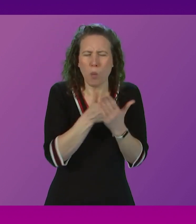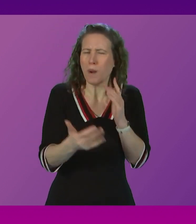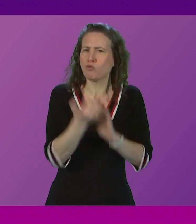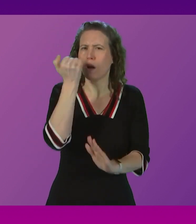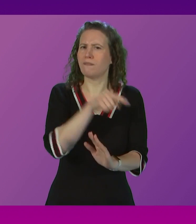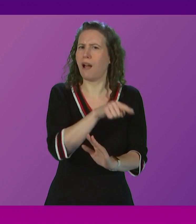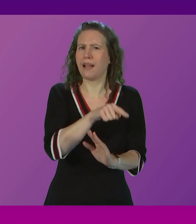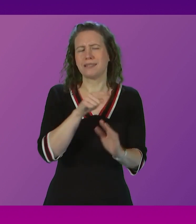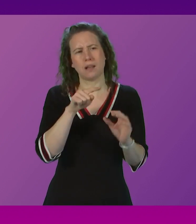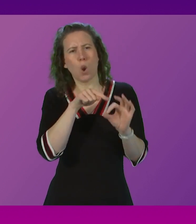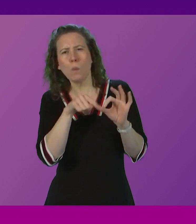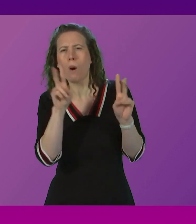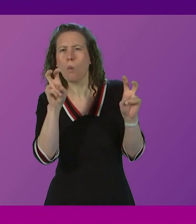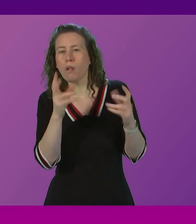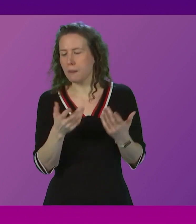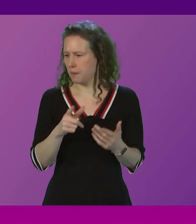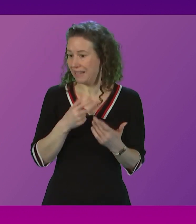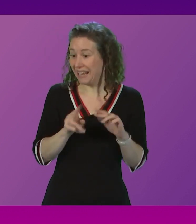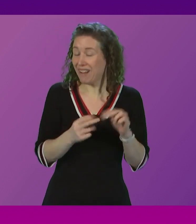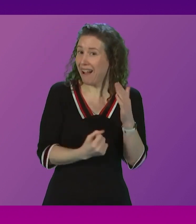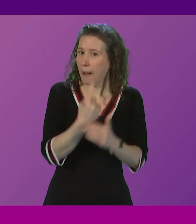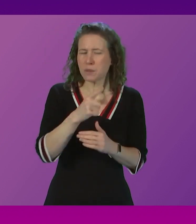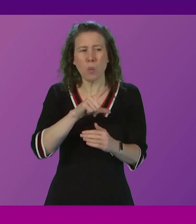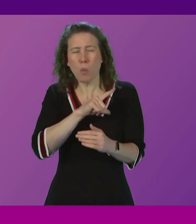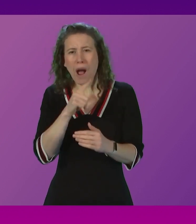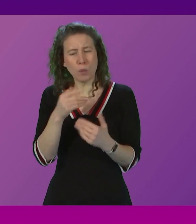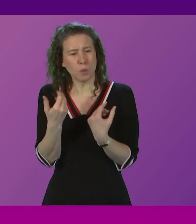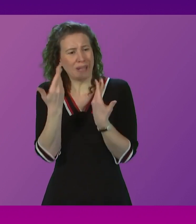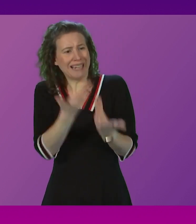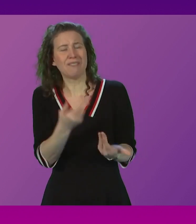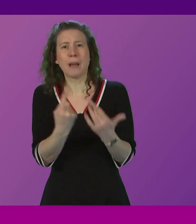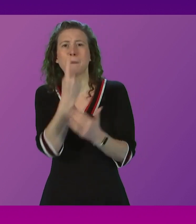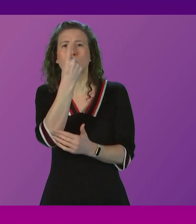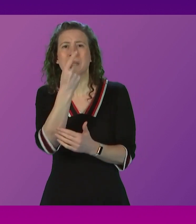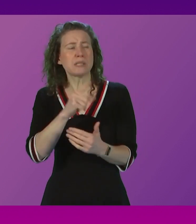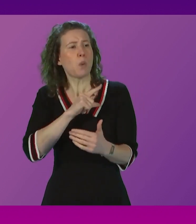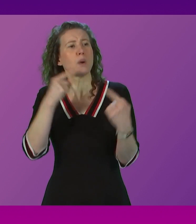What if that does happen? Why would any of us leave open the possibility that that could happen?